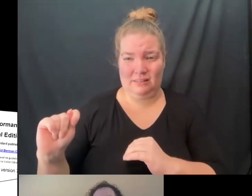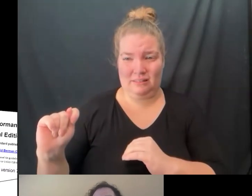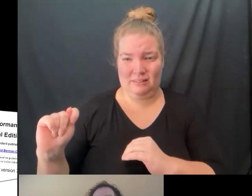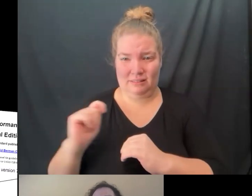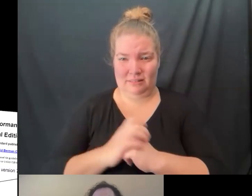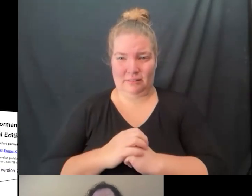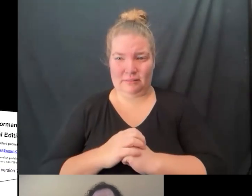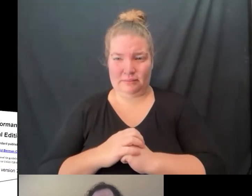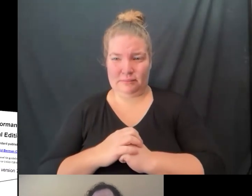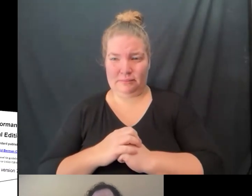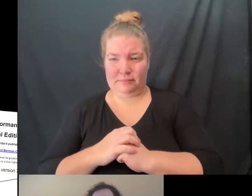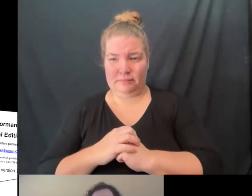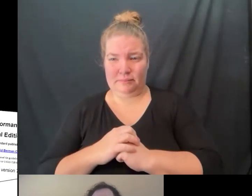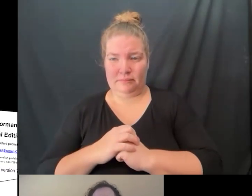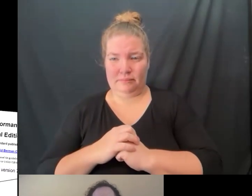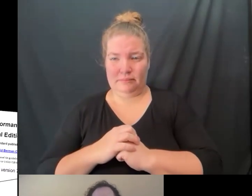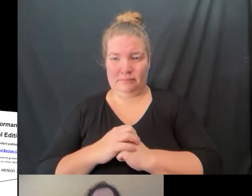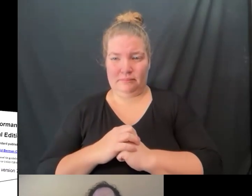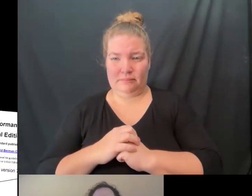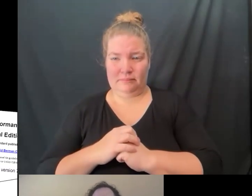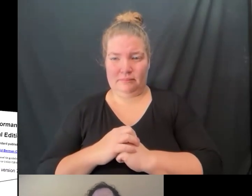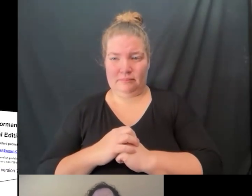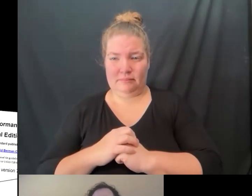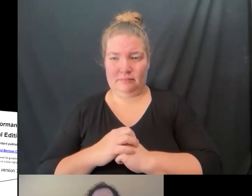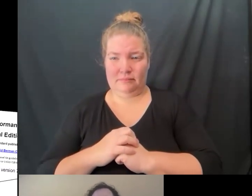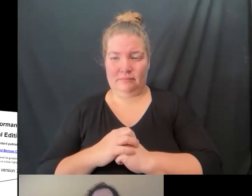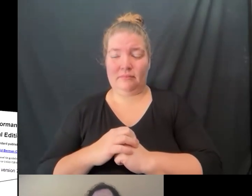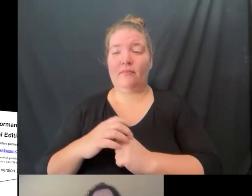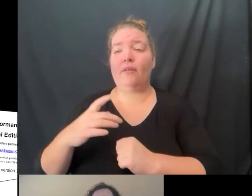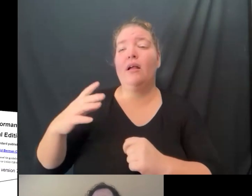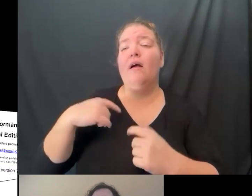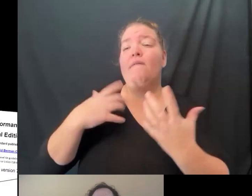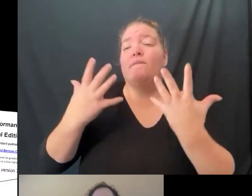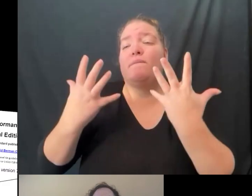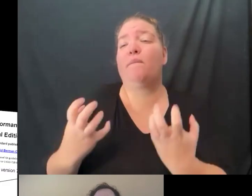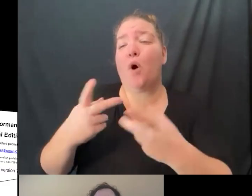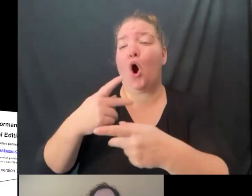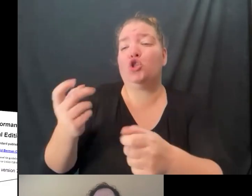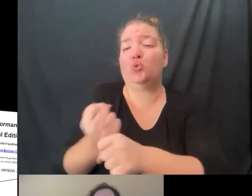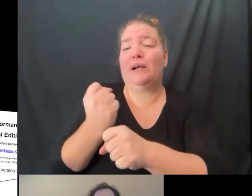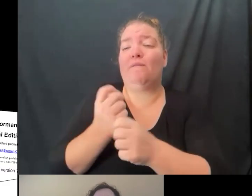you call it a VPAT. Now, a VPAT stands for, V-P-A-T is Voluntary Product